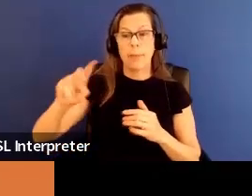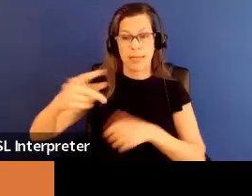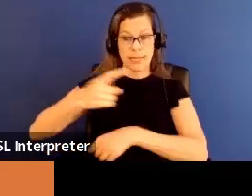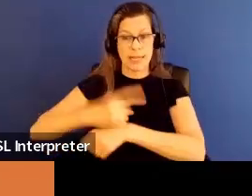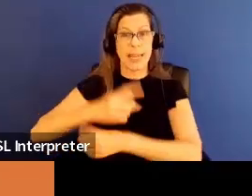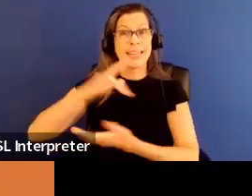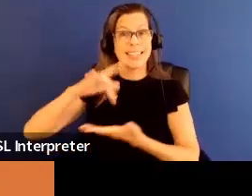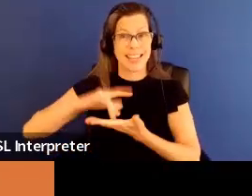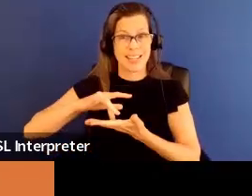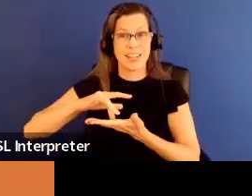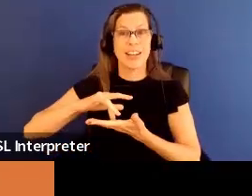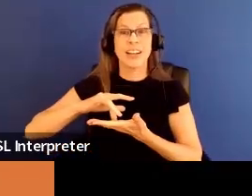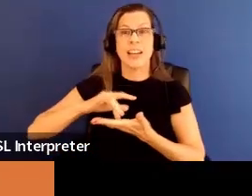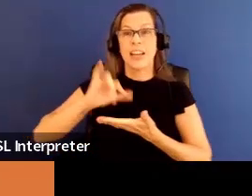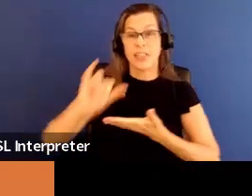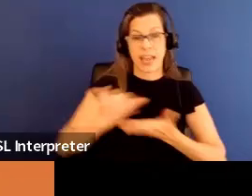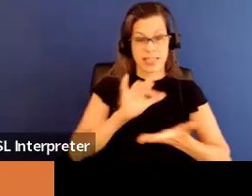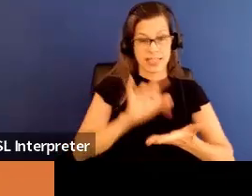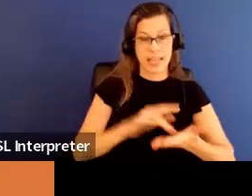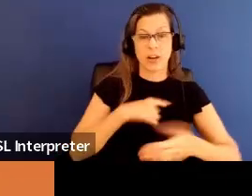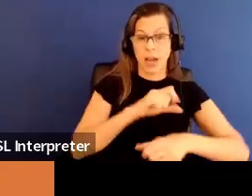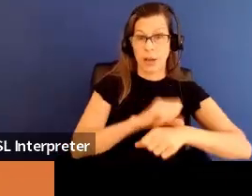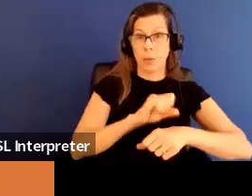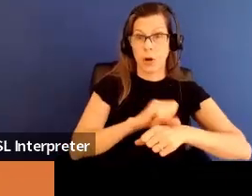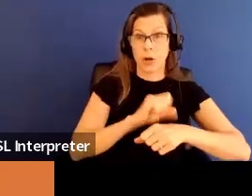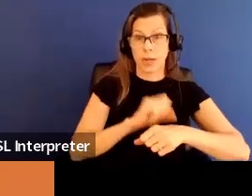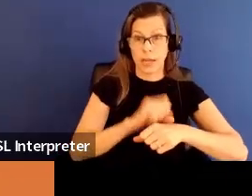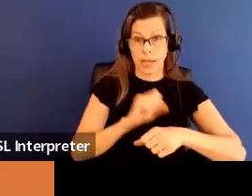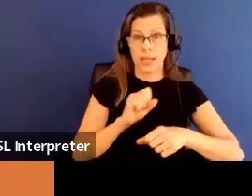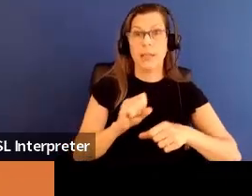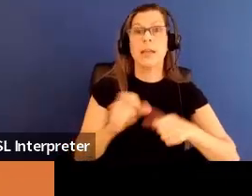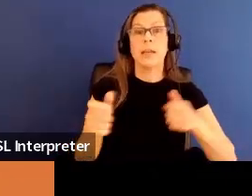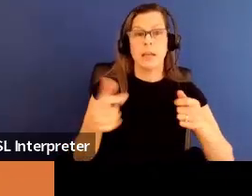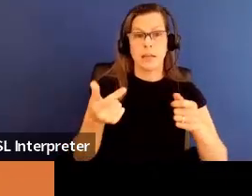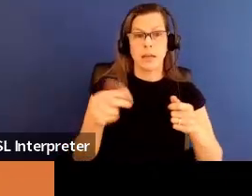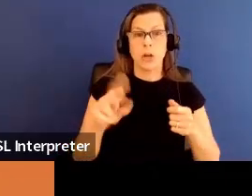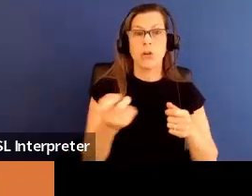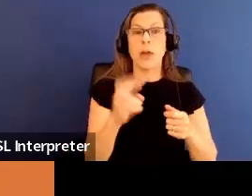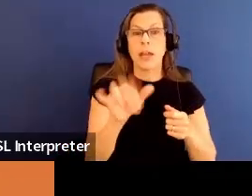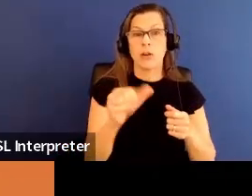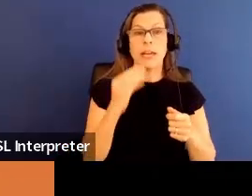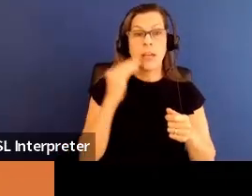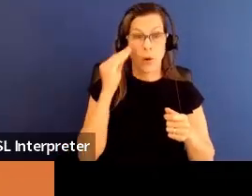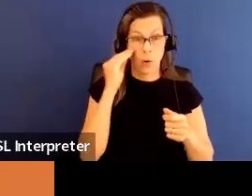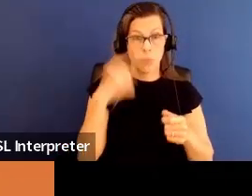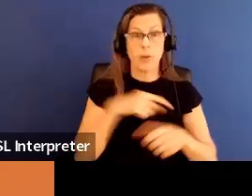, the child of a person with a disability, so I have experienced that for a large portion of